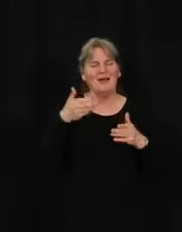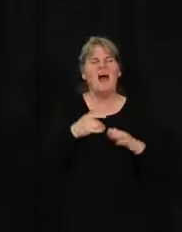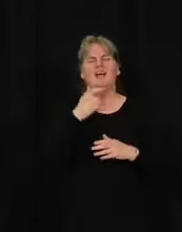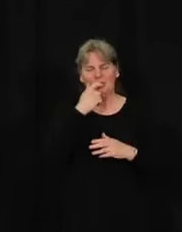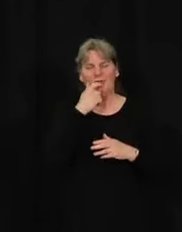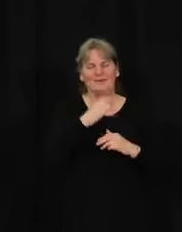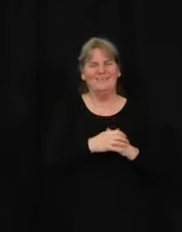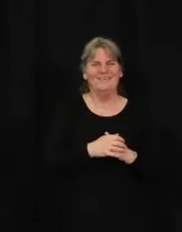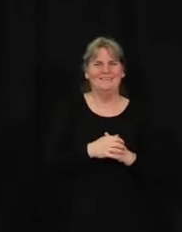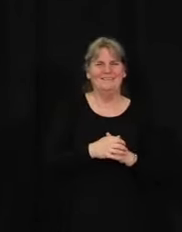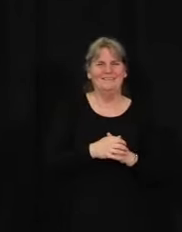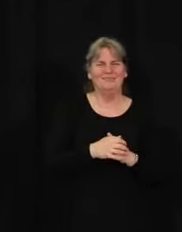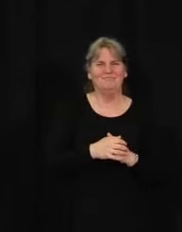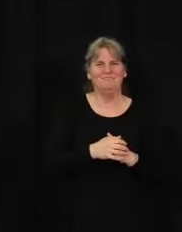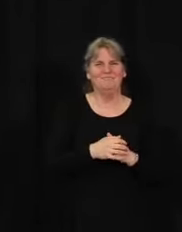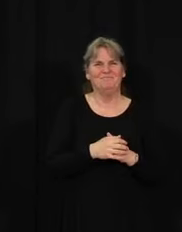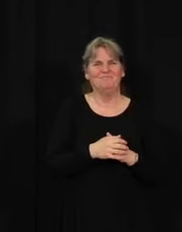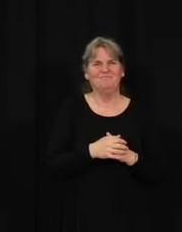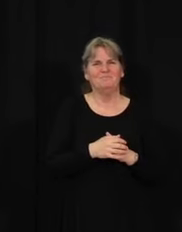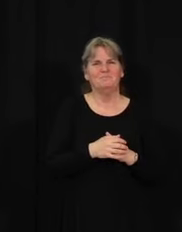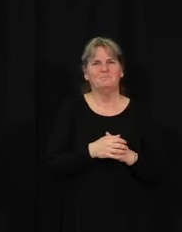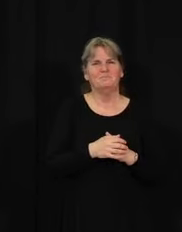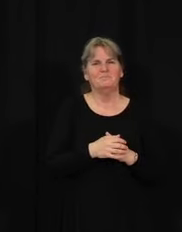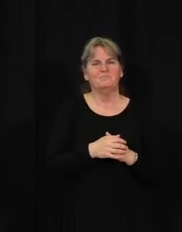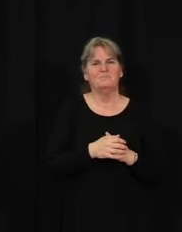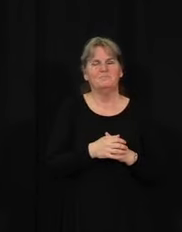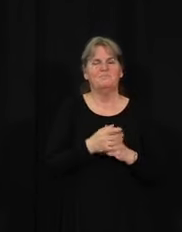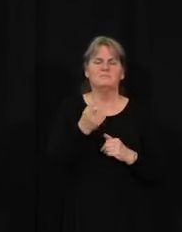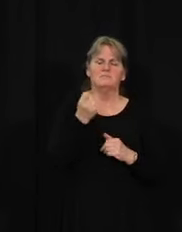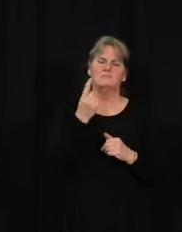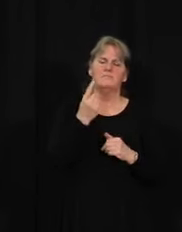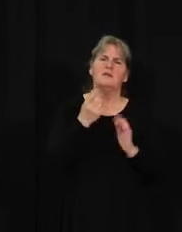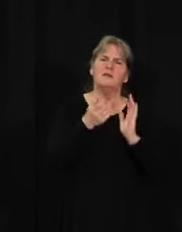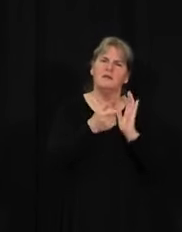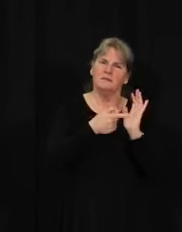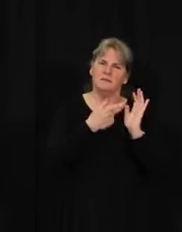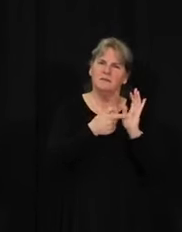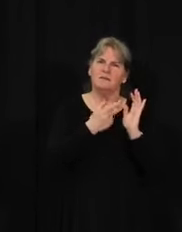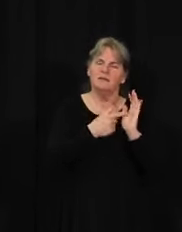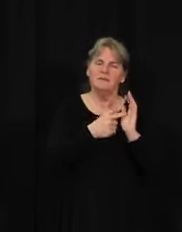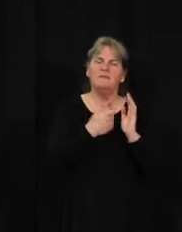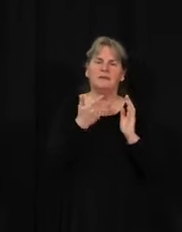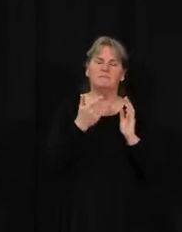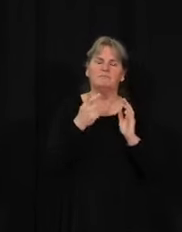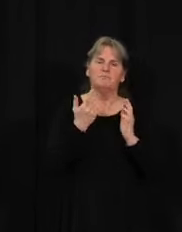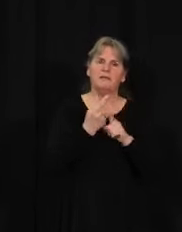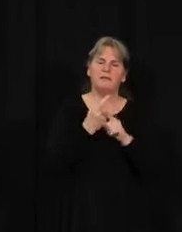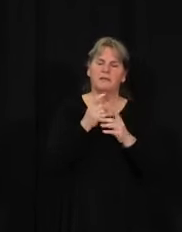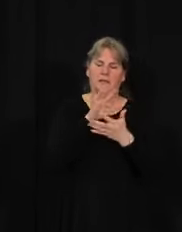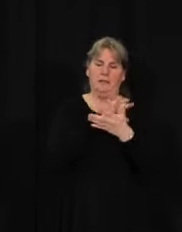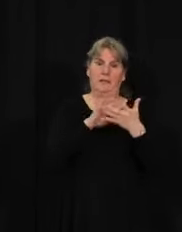Let me just be clear. It is also... Sometimes it can be confusing.